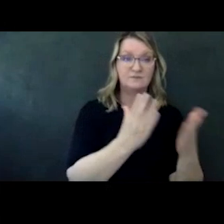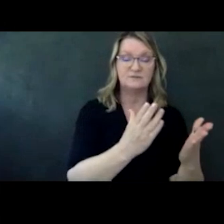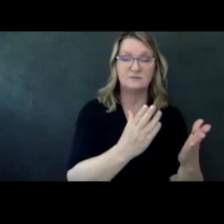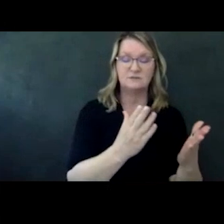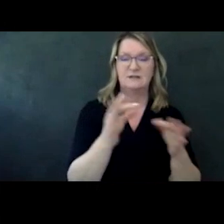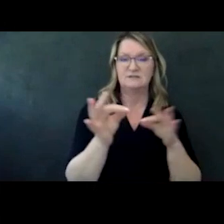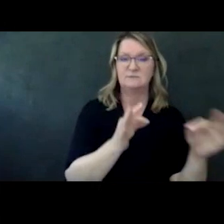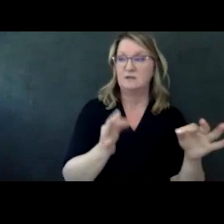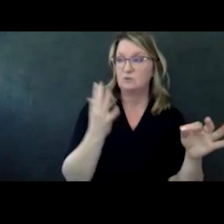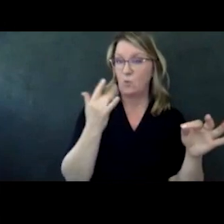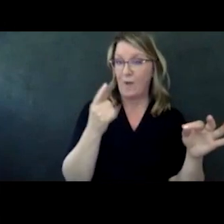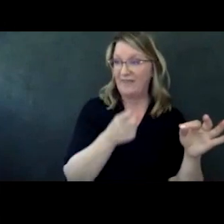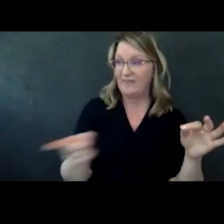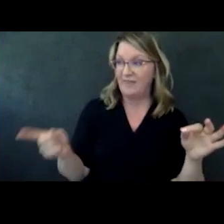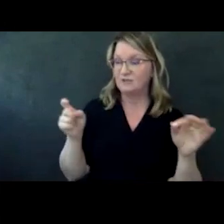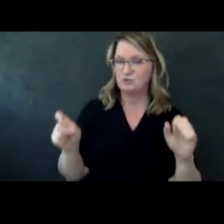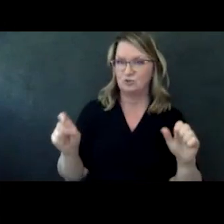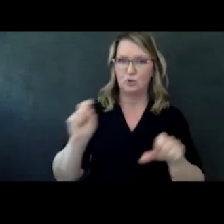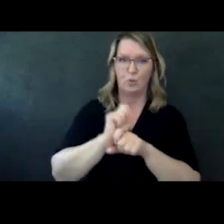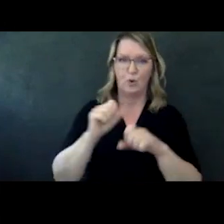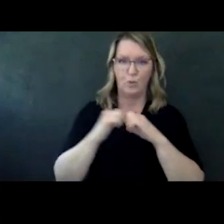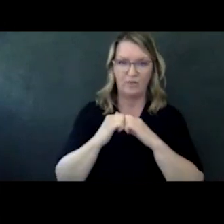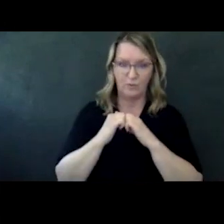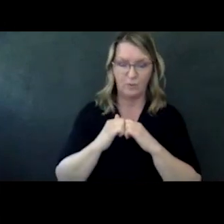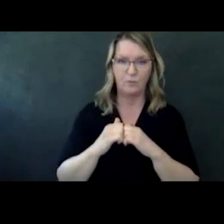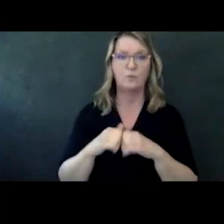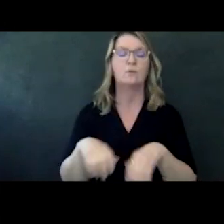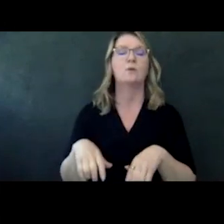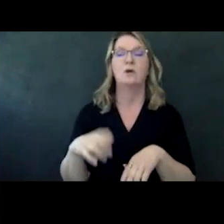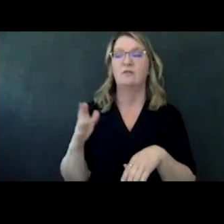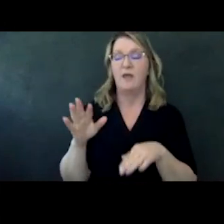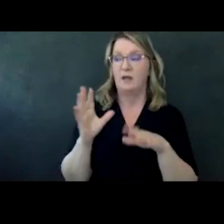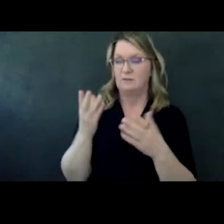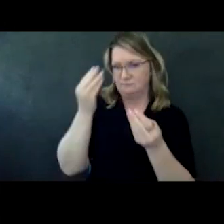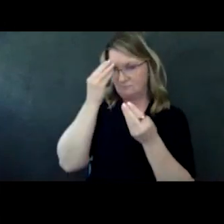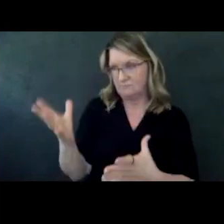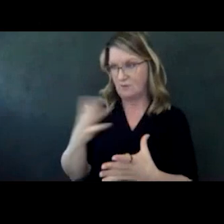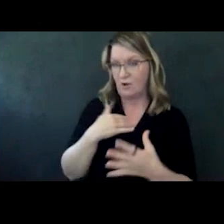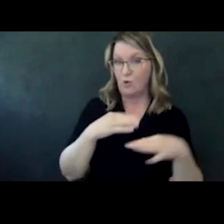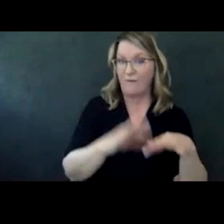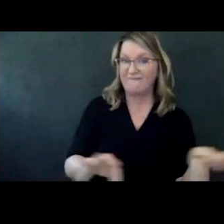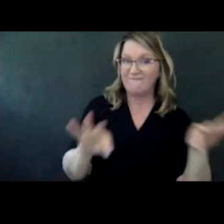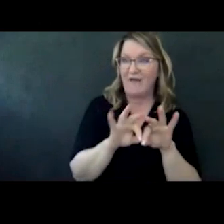you, communicating the value that you bring to the table in a way that speaks to their needs,